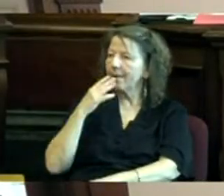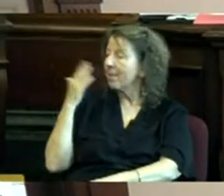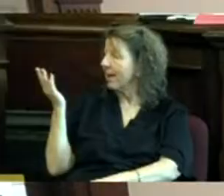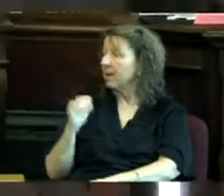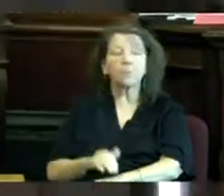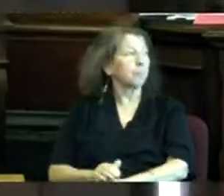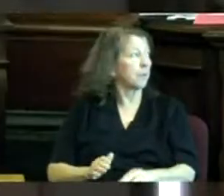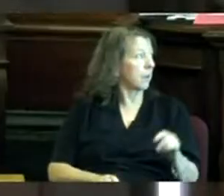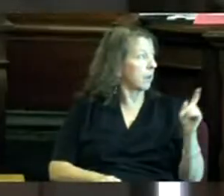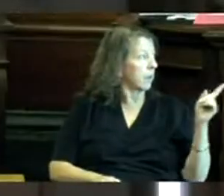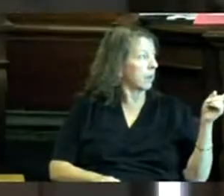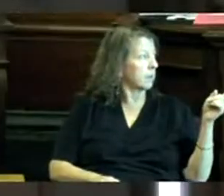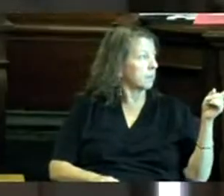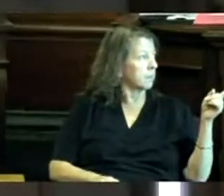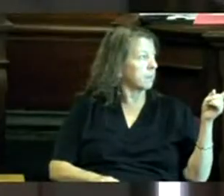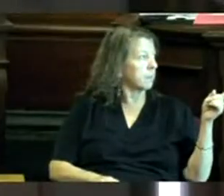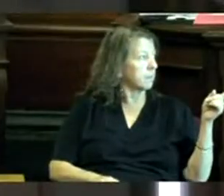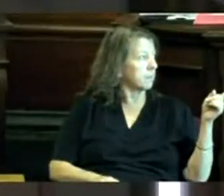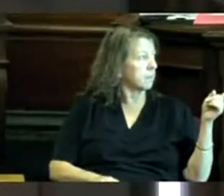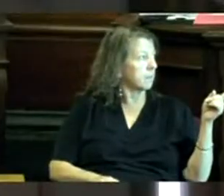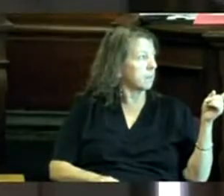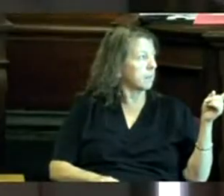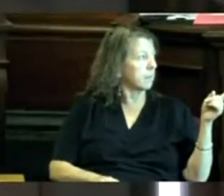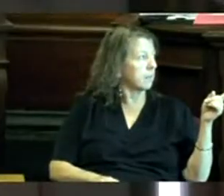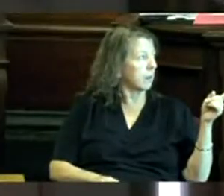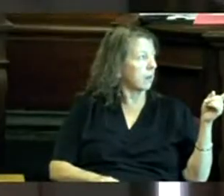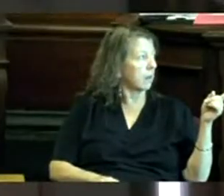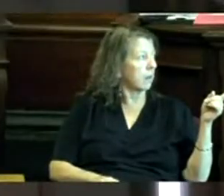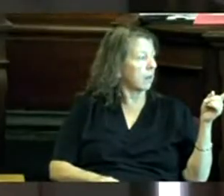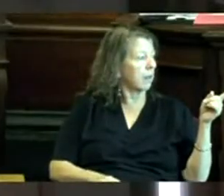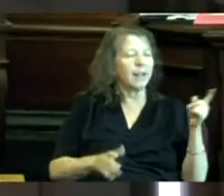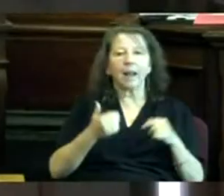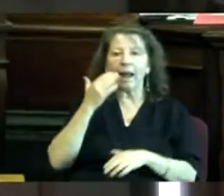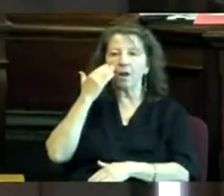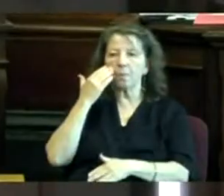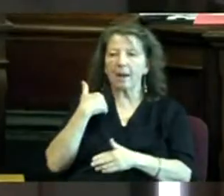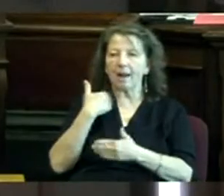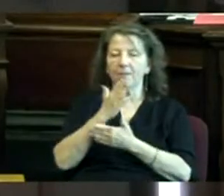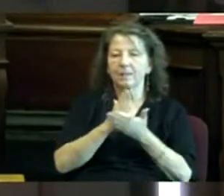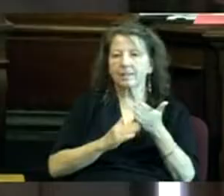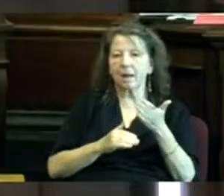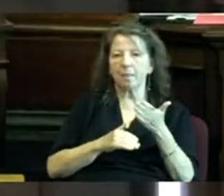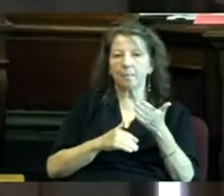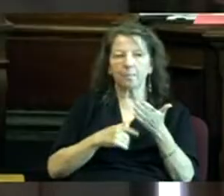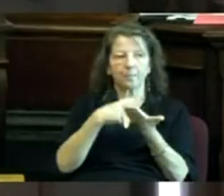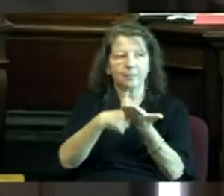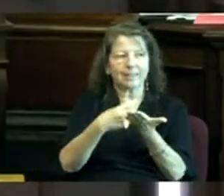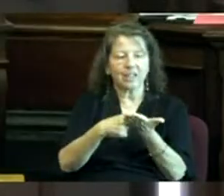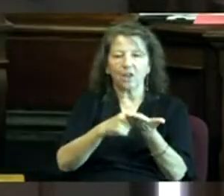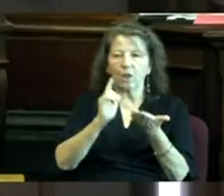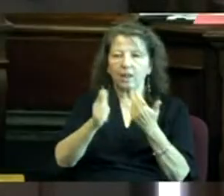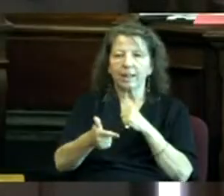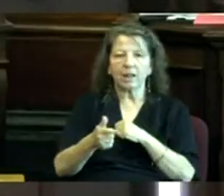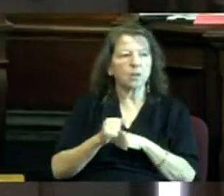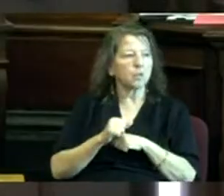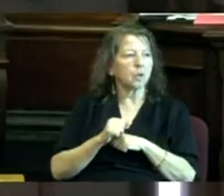administration as a whole has been very supportive. Thank you. I'd like to just be conscious of